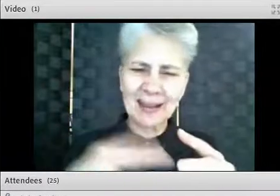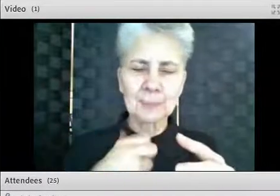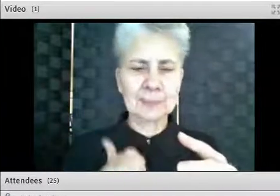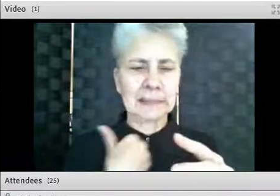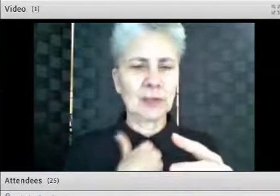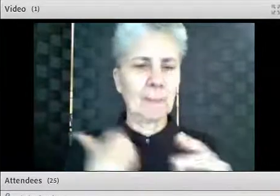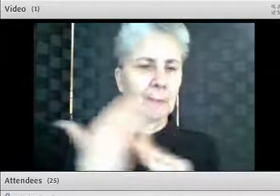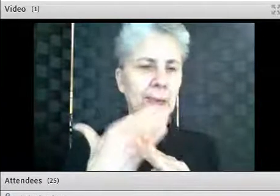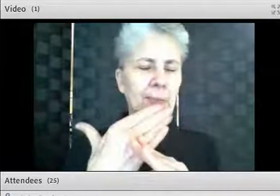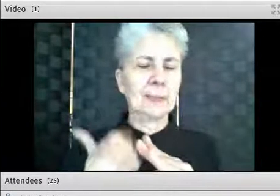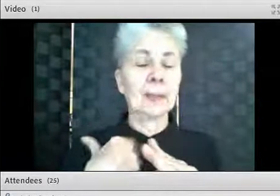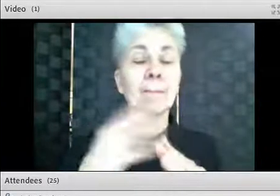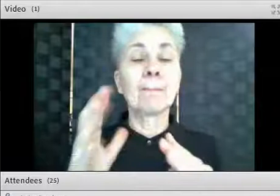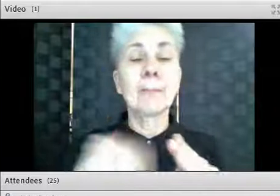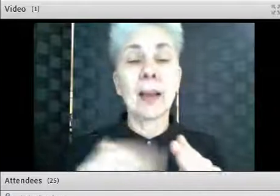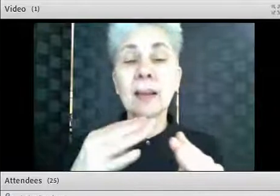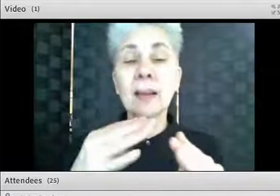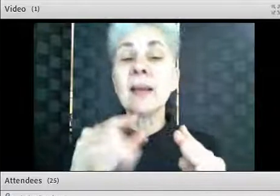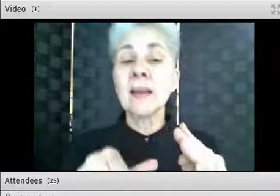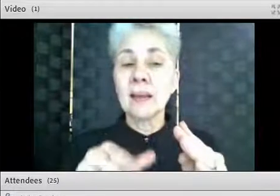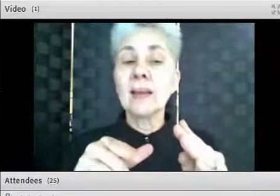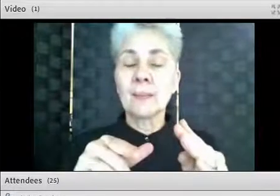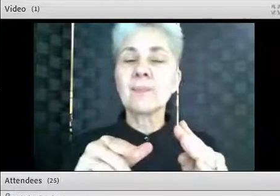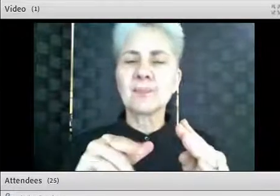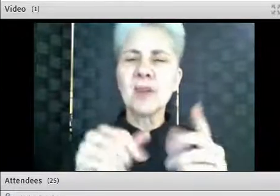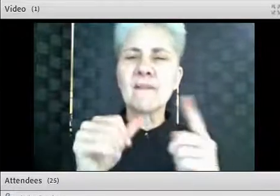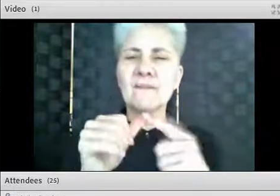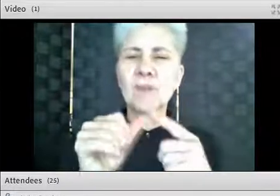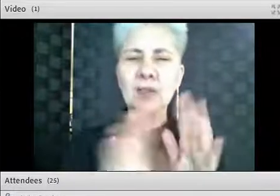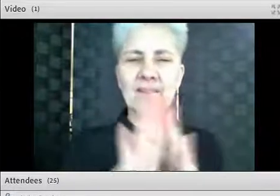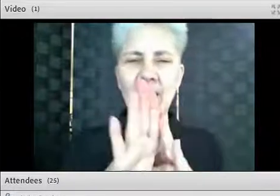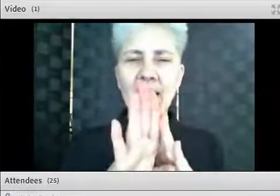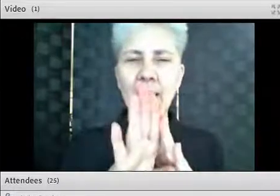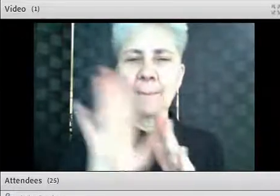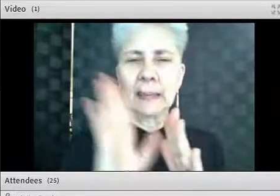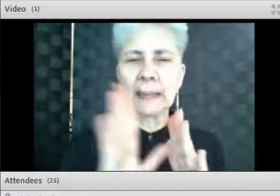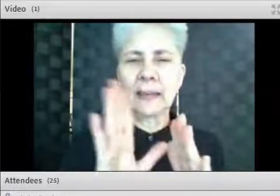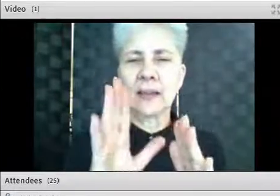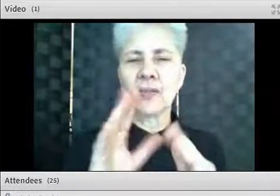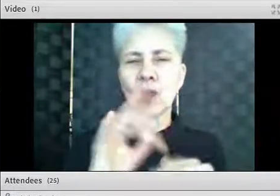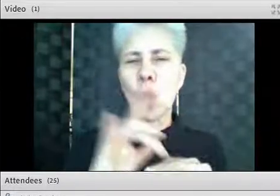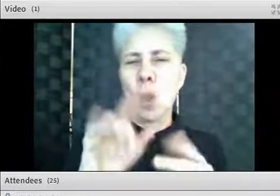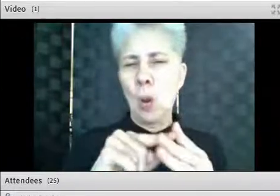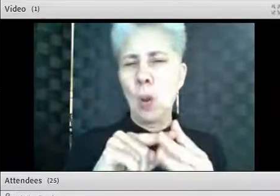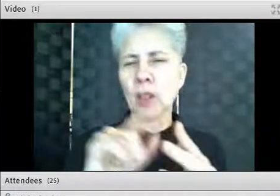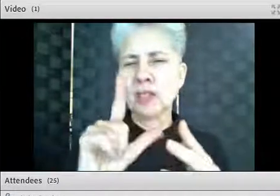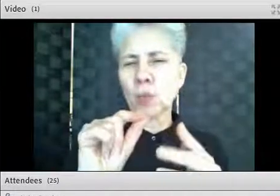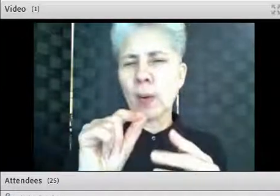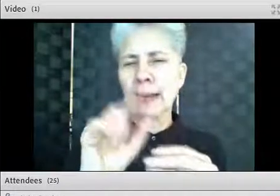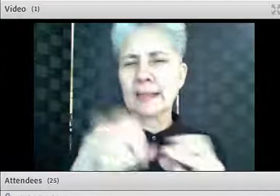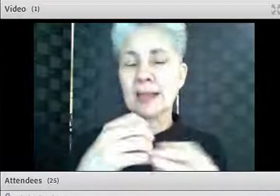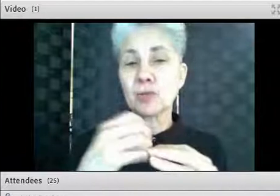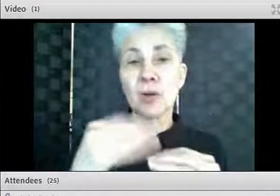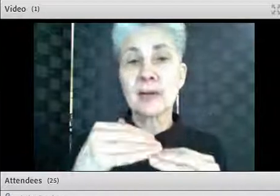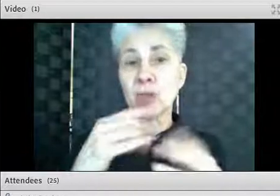So, it was first developed in the early 20th century. So it's been around for over 100 years now, Library of Congress Classification,